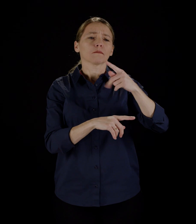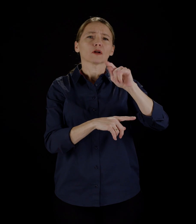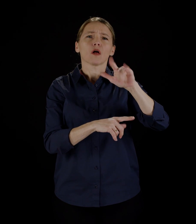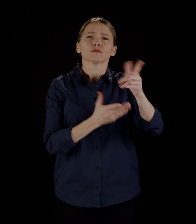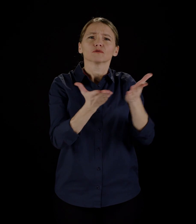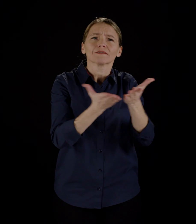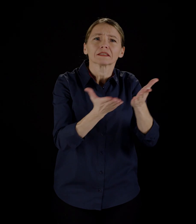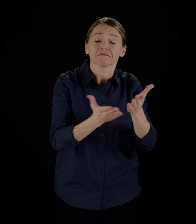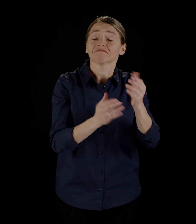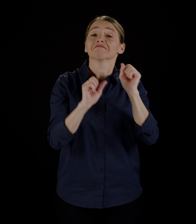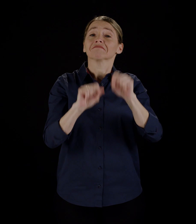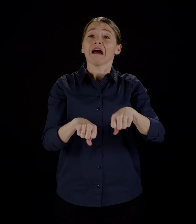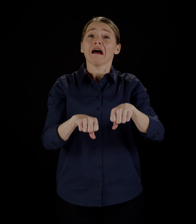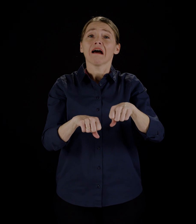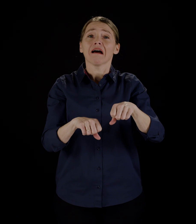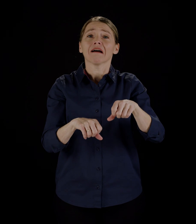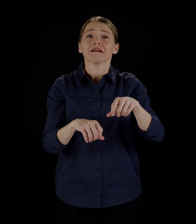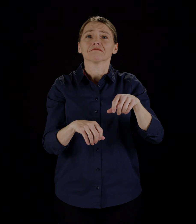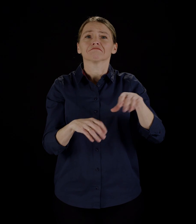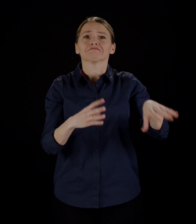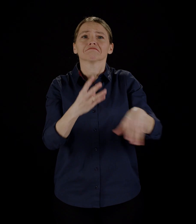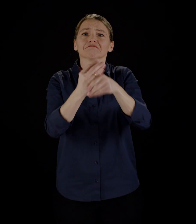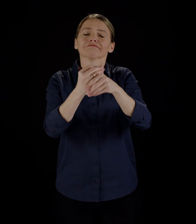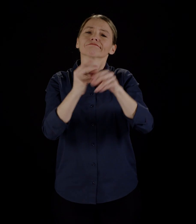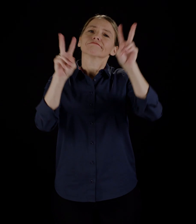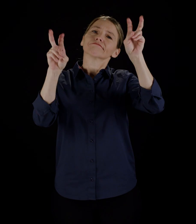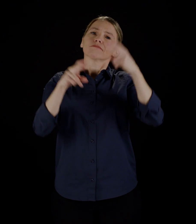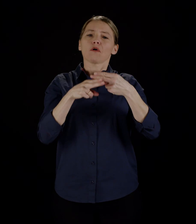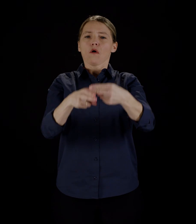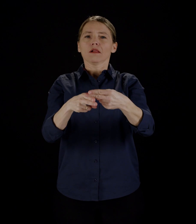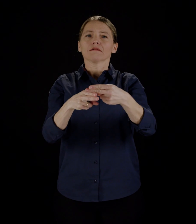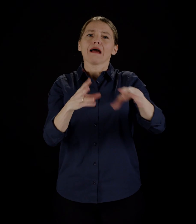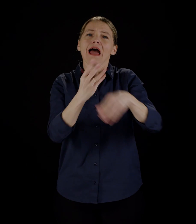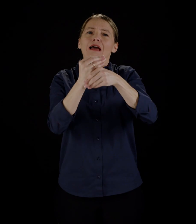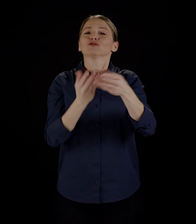Optional services may also be referred to as Add-on Services.